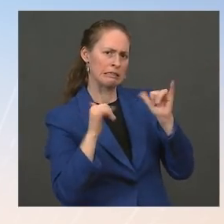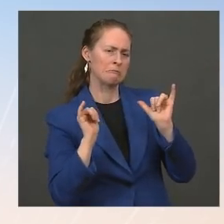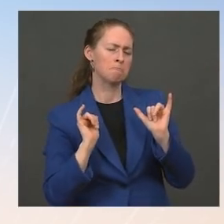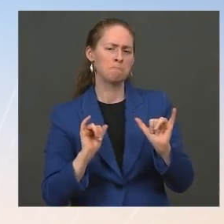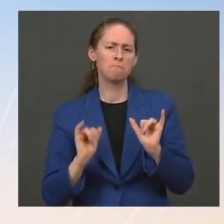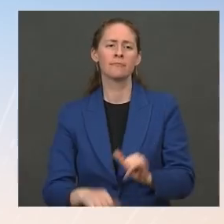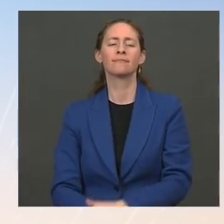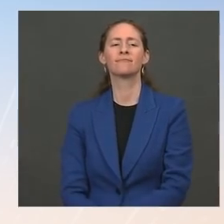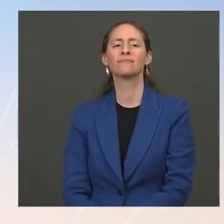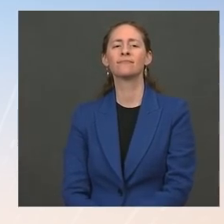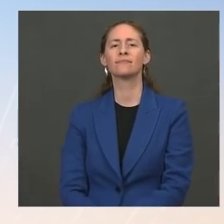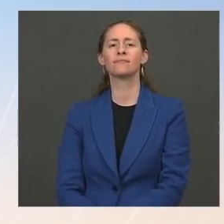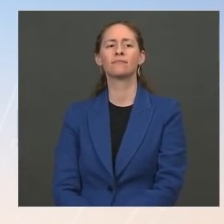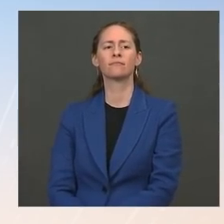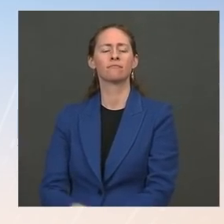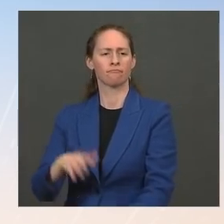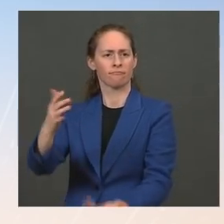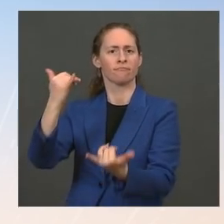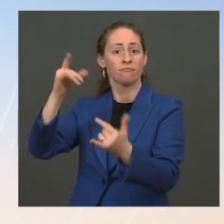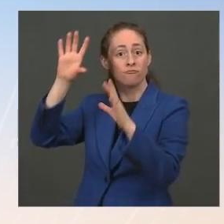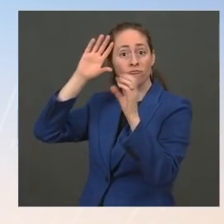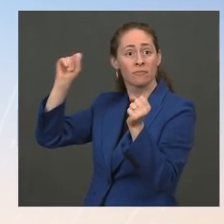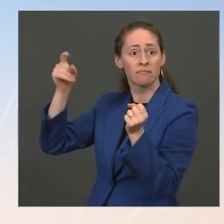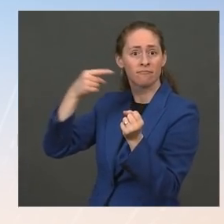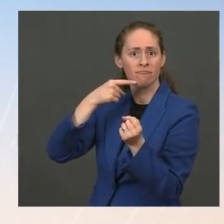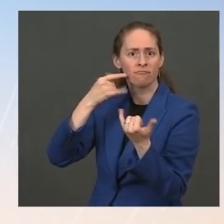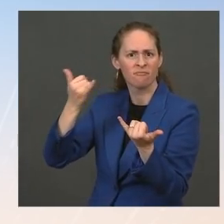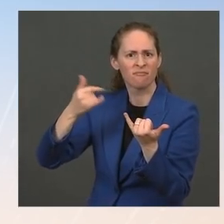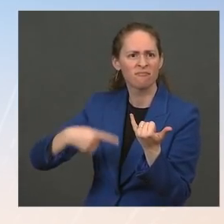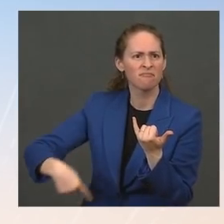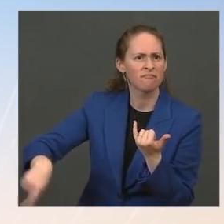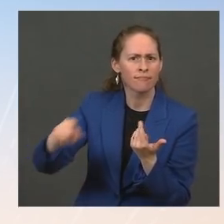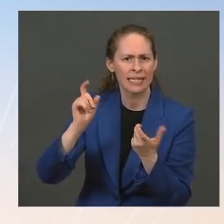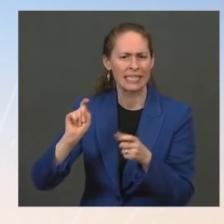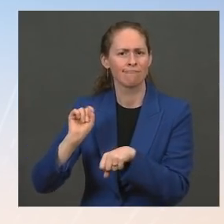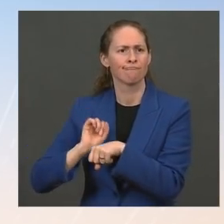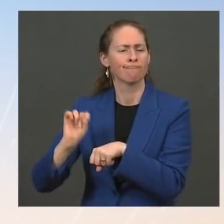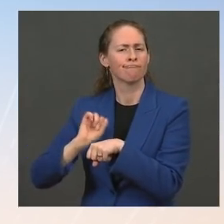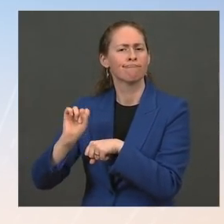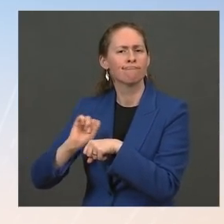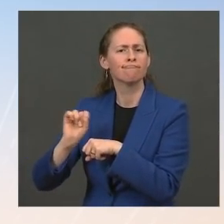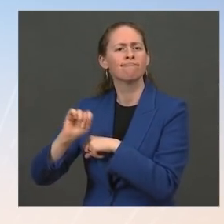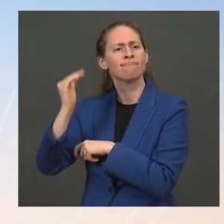in terms of how dangerous it is, knowing how it spreads. I'm wondering if you can elaborate on some specifics